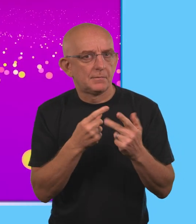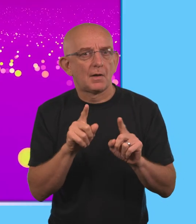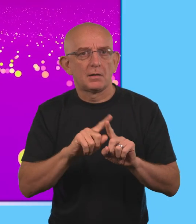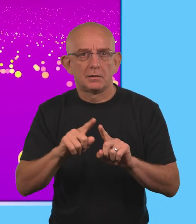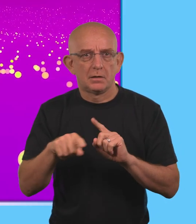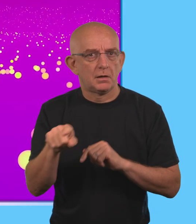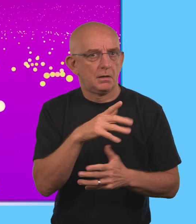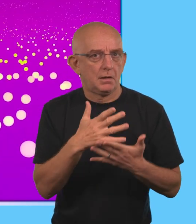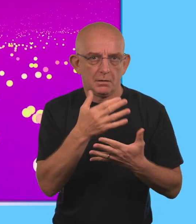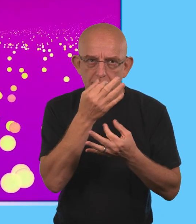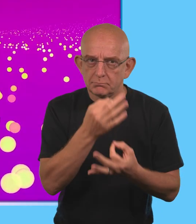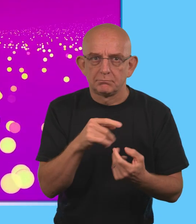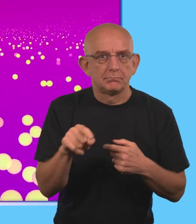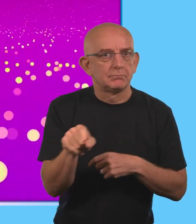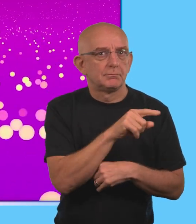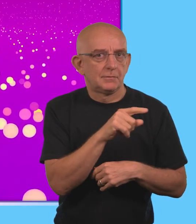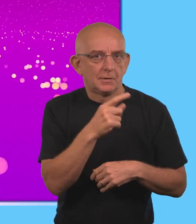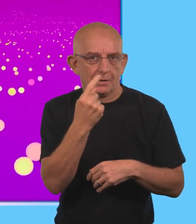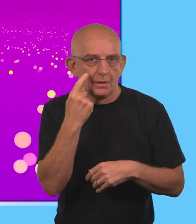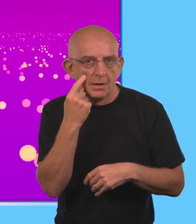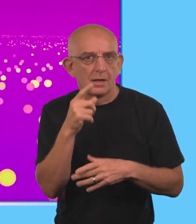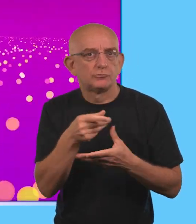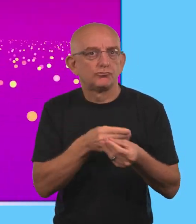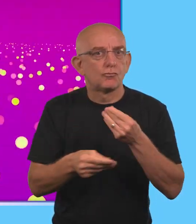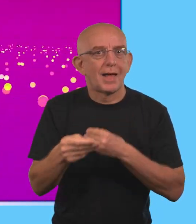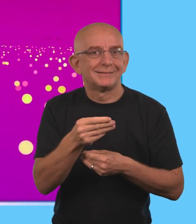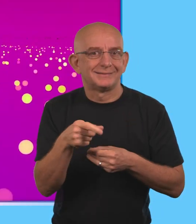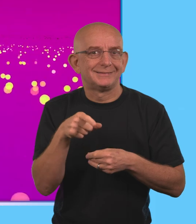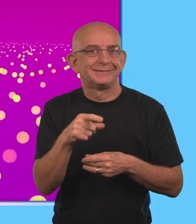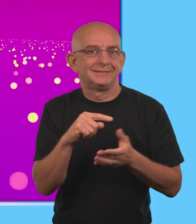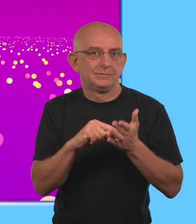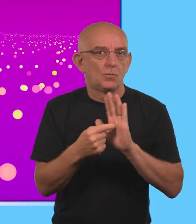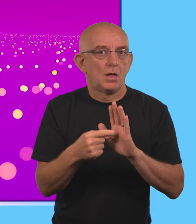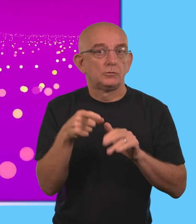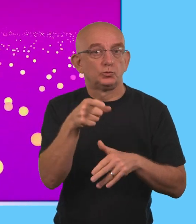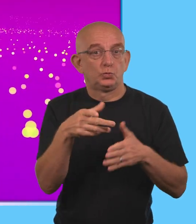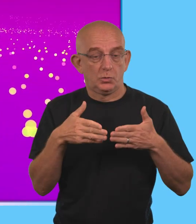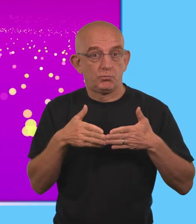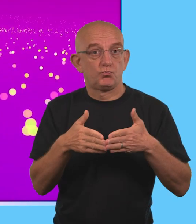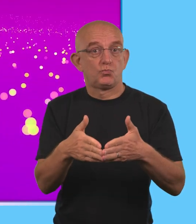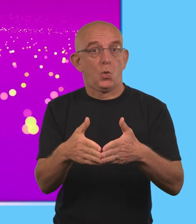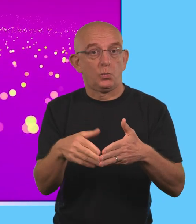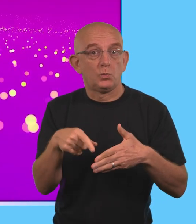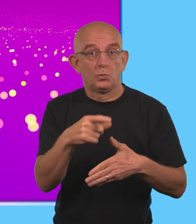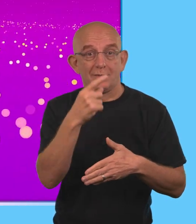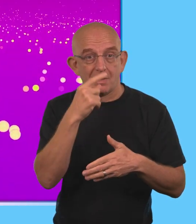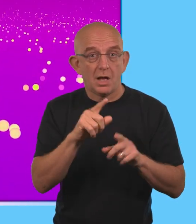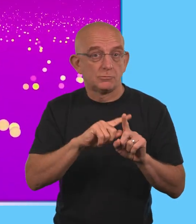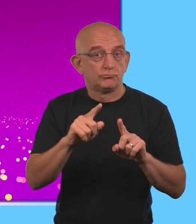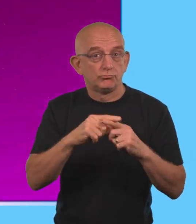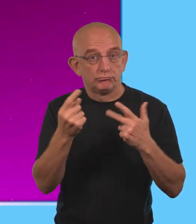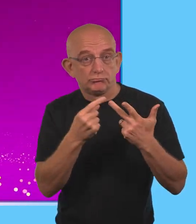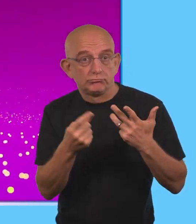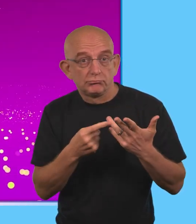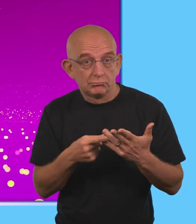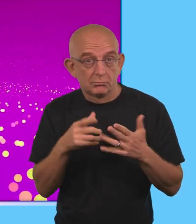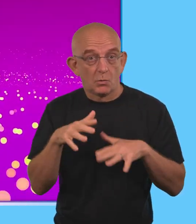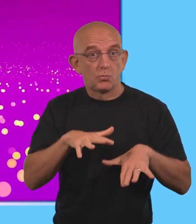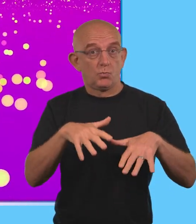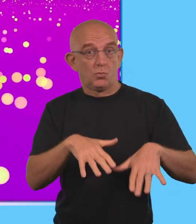We had some other really amazing games. We had a trading simulator where you're on a boat where you can also do tricks and ride